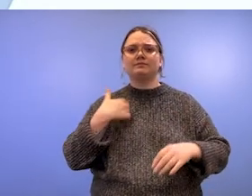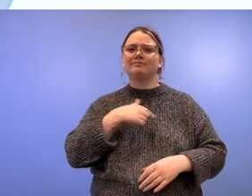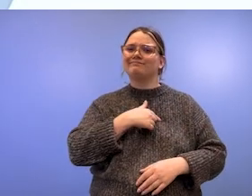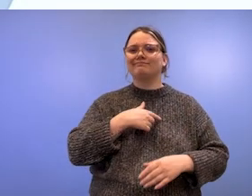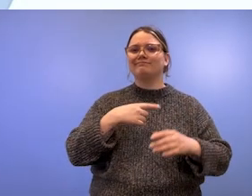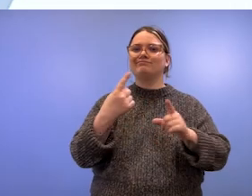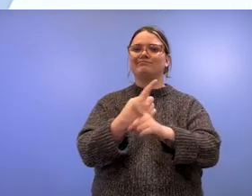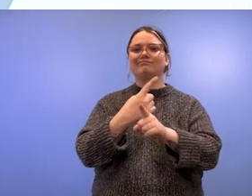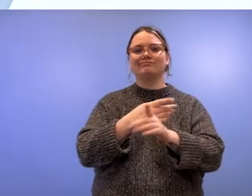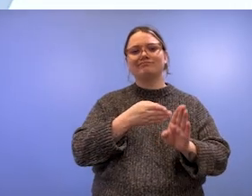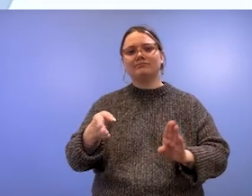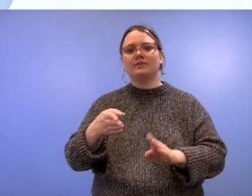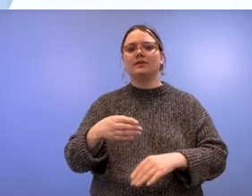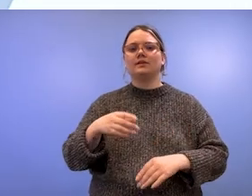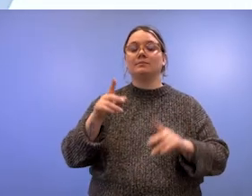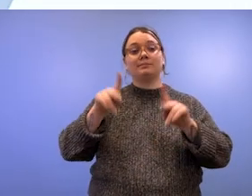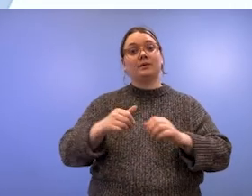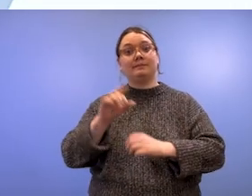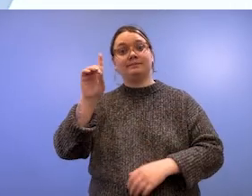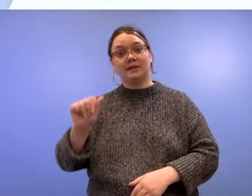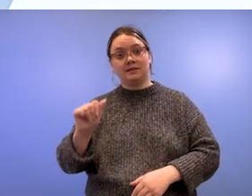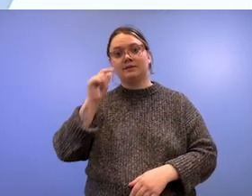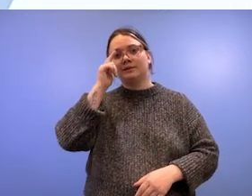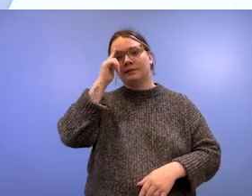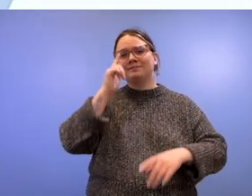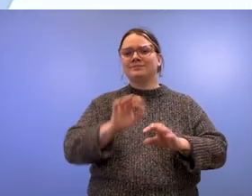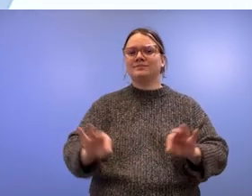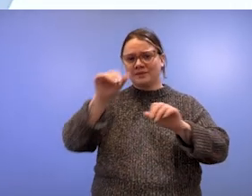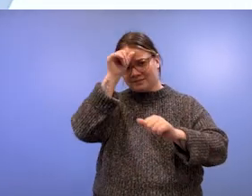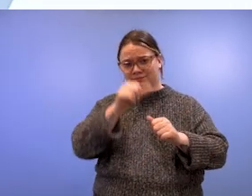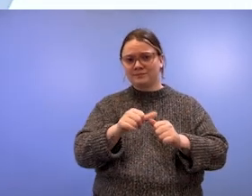disabilities. However, it is always important to listen to the language that people use to